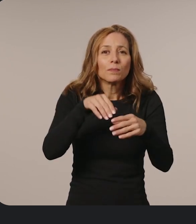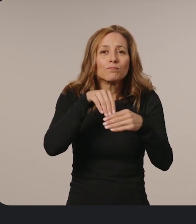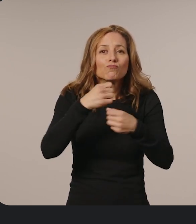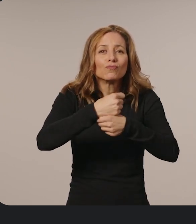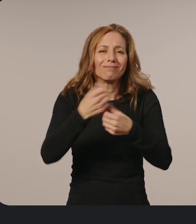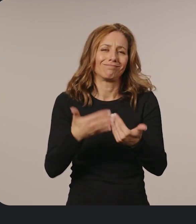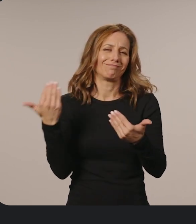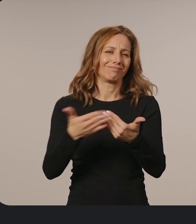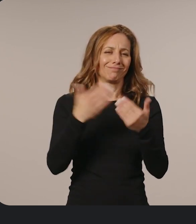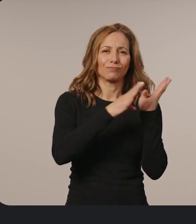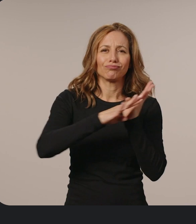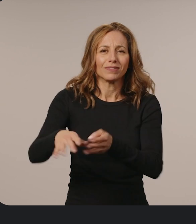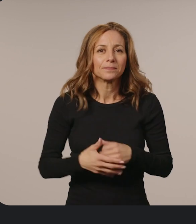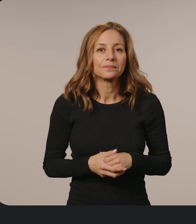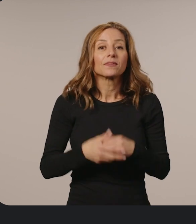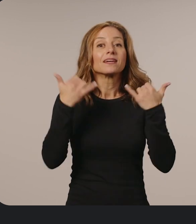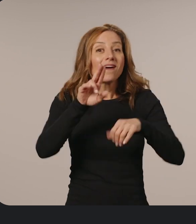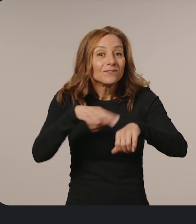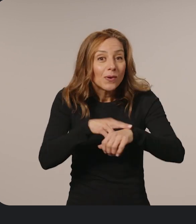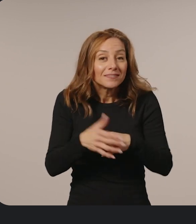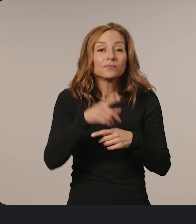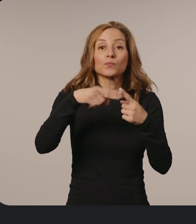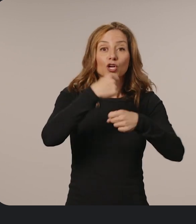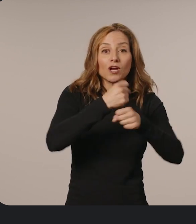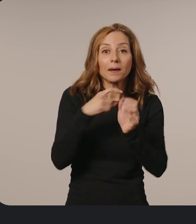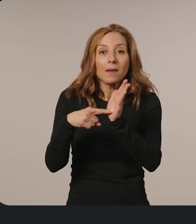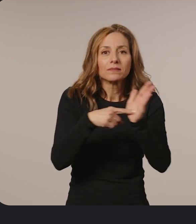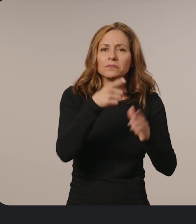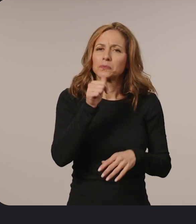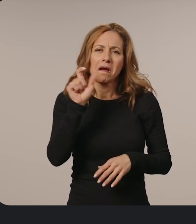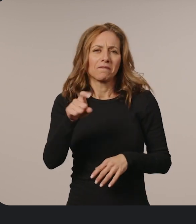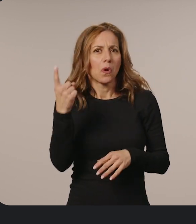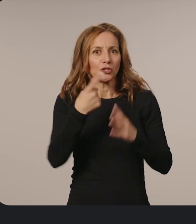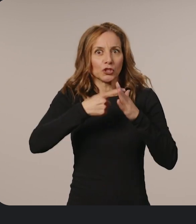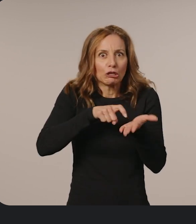deploying models into production with ease. Now, of course, when creating models